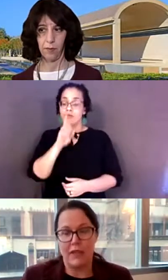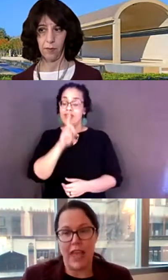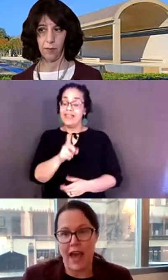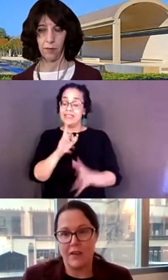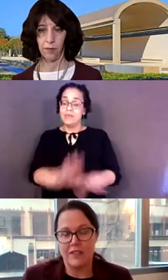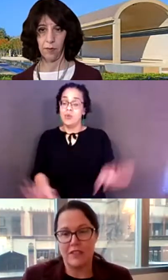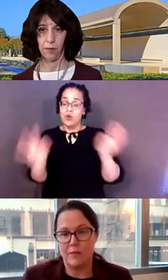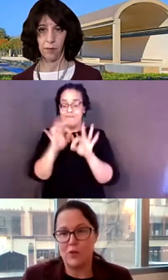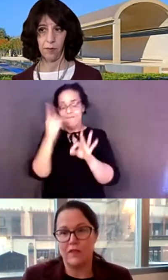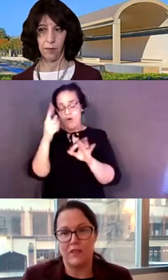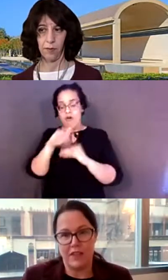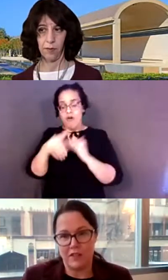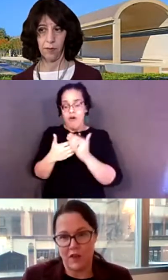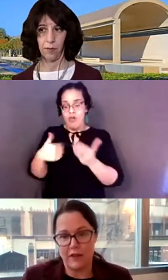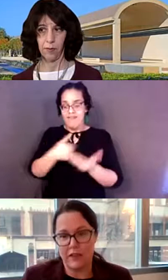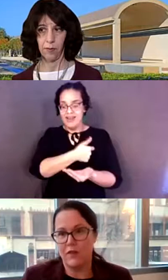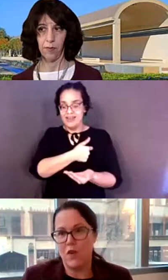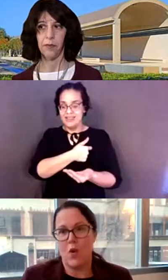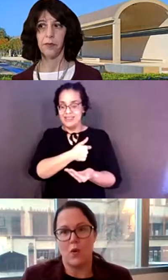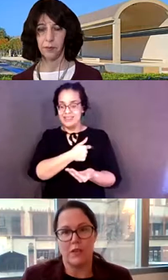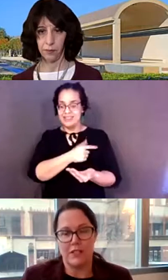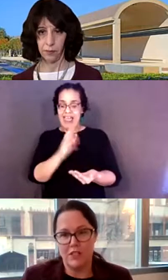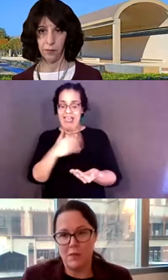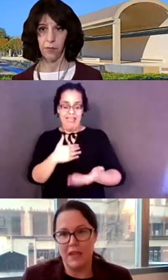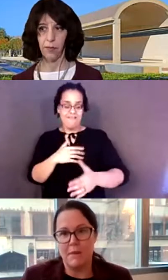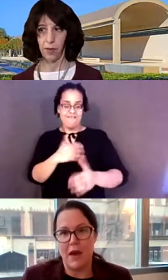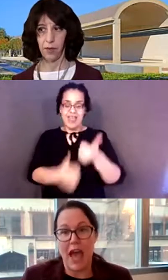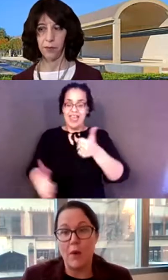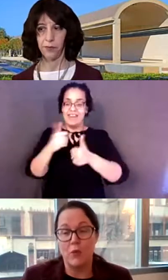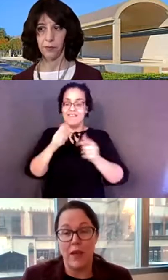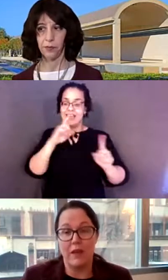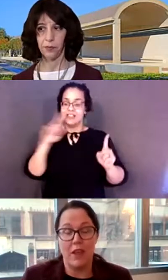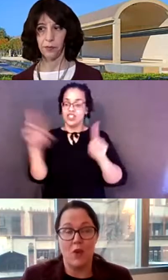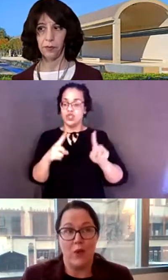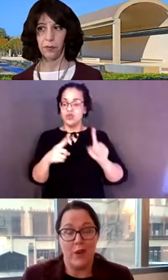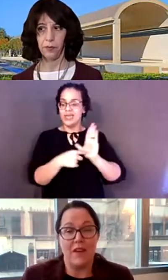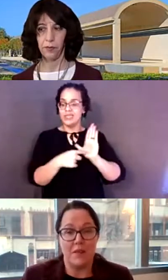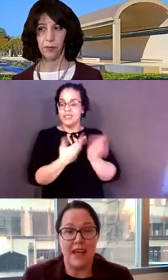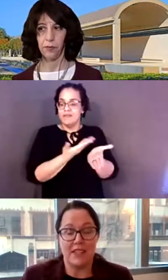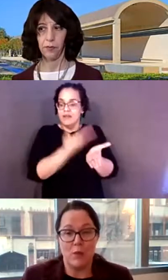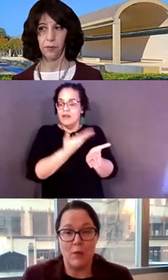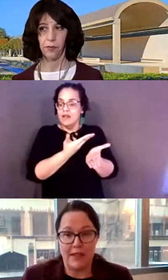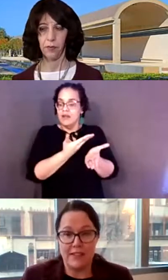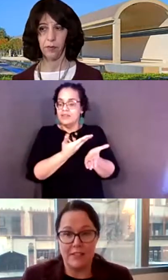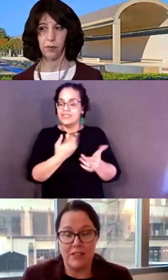have some sort of advanced directive or decision making about how and when we